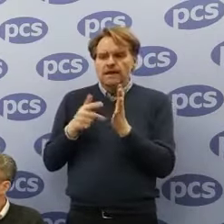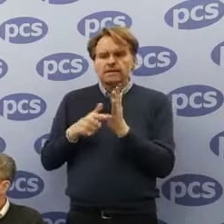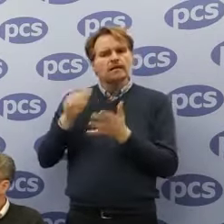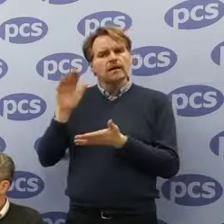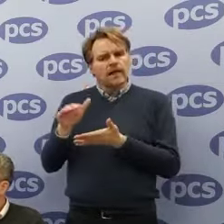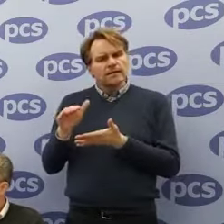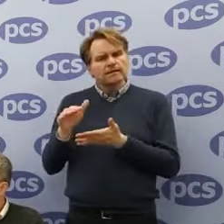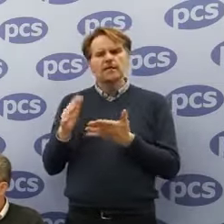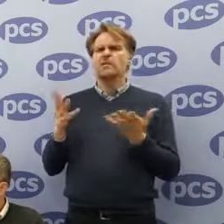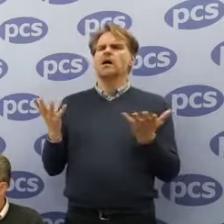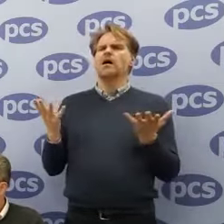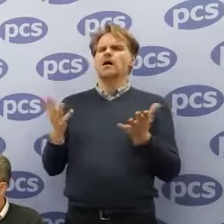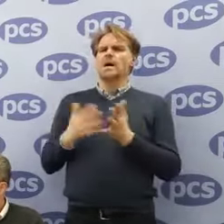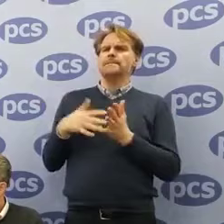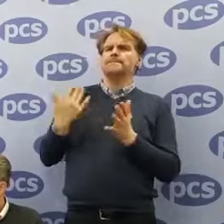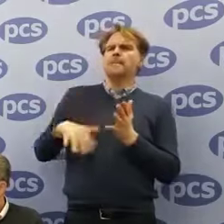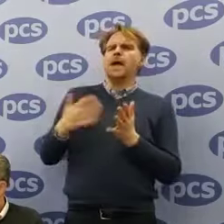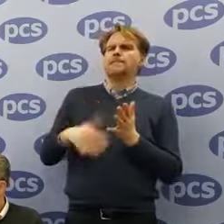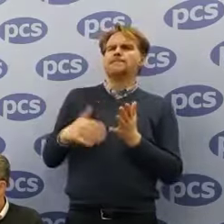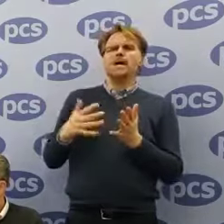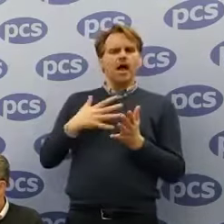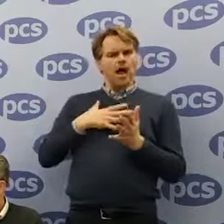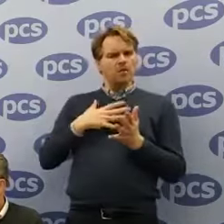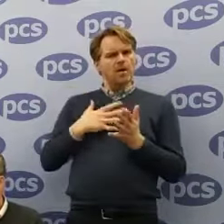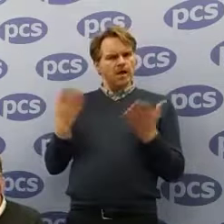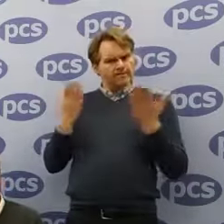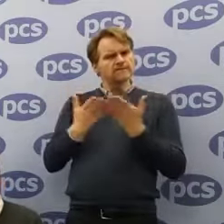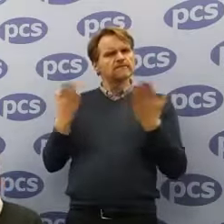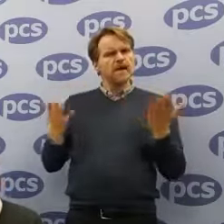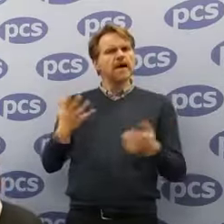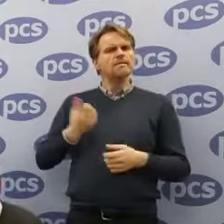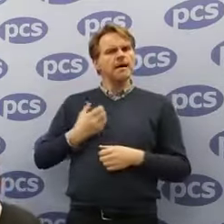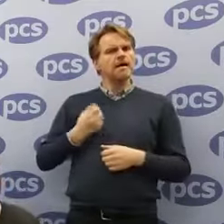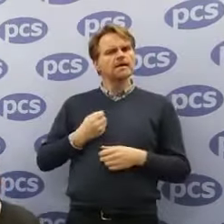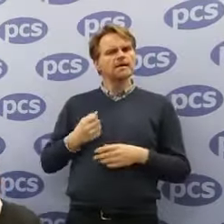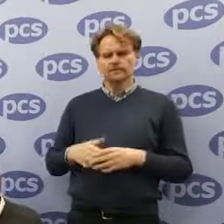fairness with regards to that. What are your thoughts? Well first and foremost